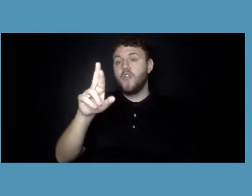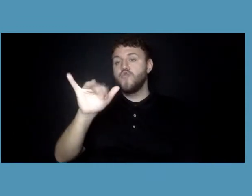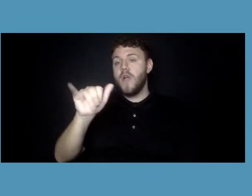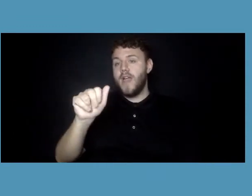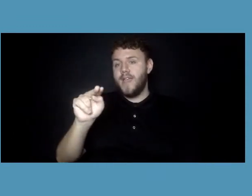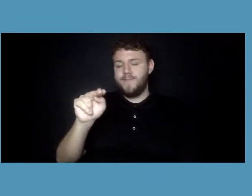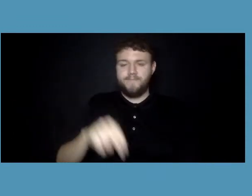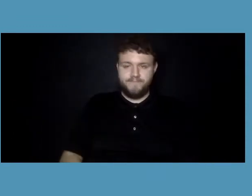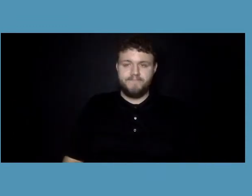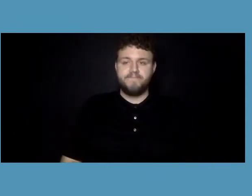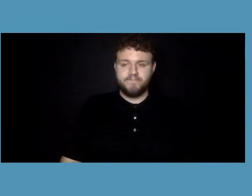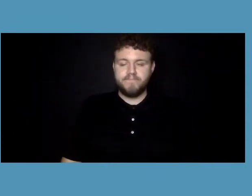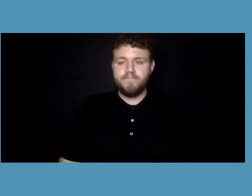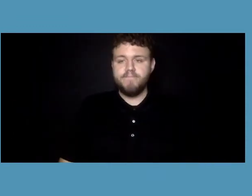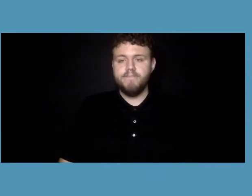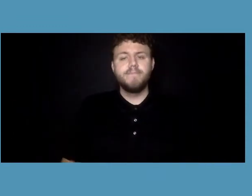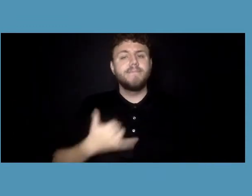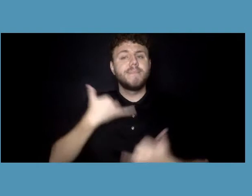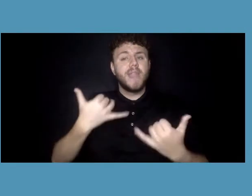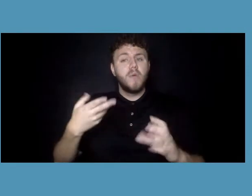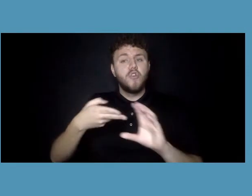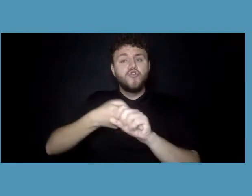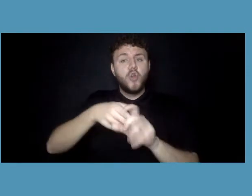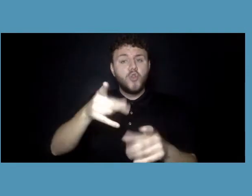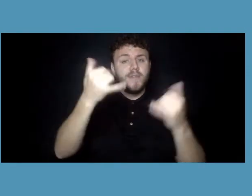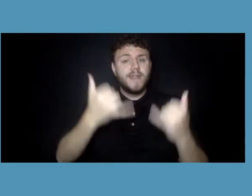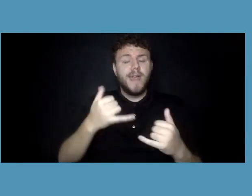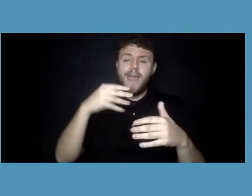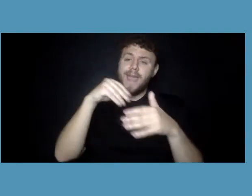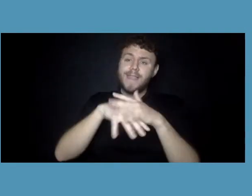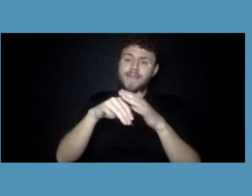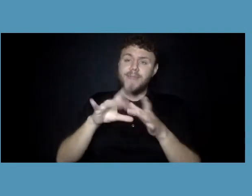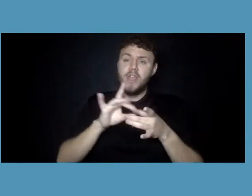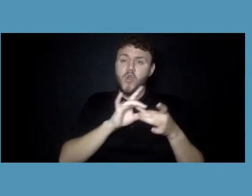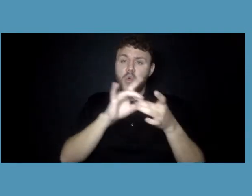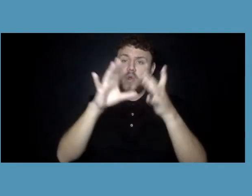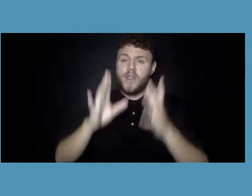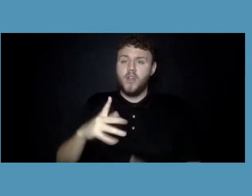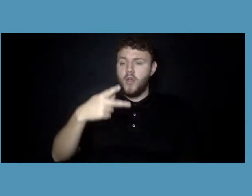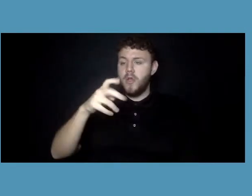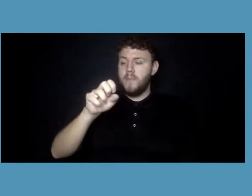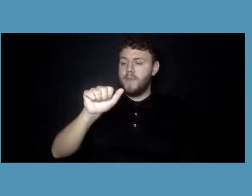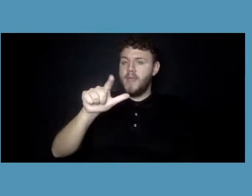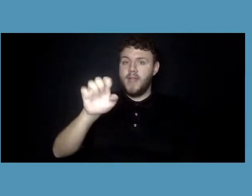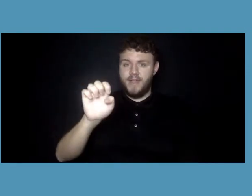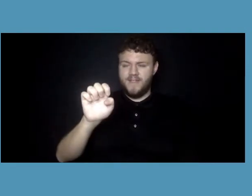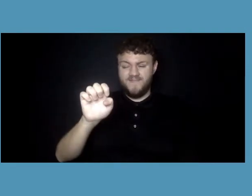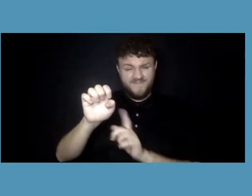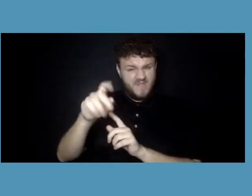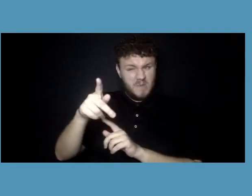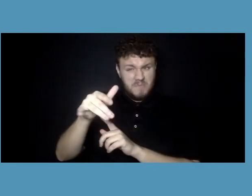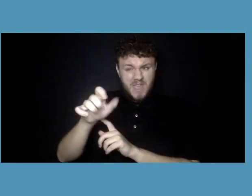So, I join you today as the accessibility coordinator of The Peale. The Peale is home to the largest collection of